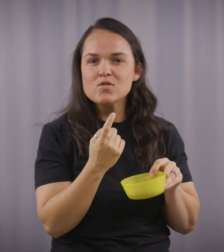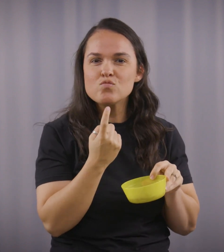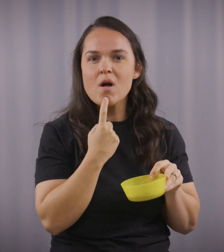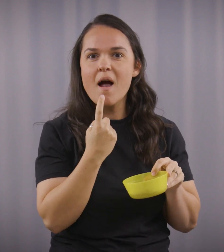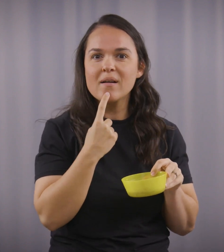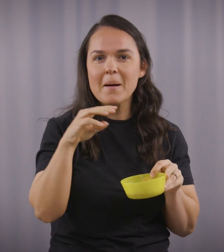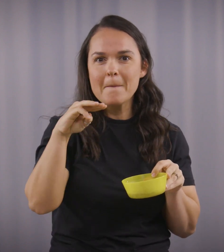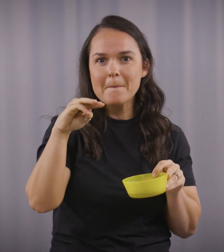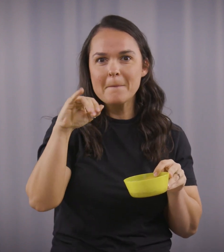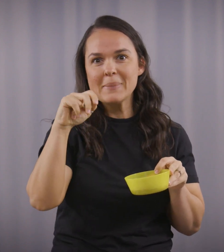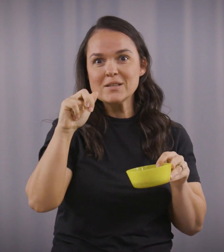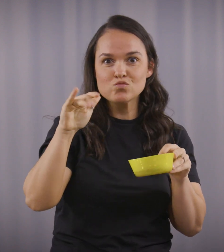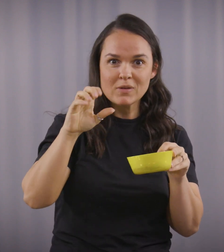These will be our rocks and minerals.